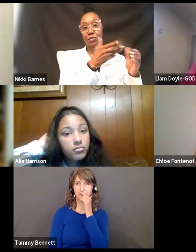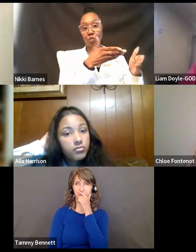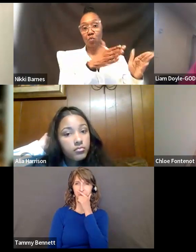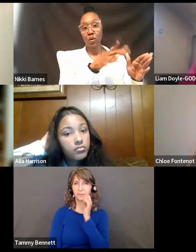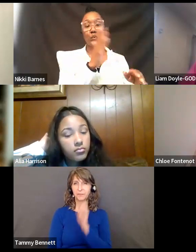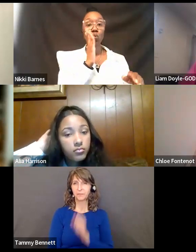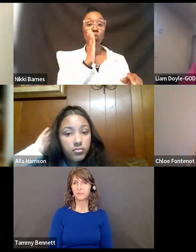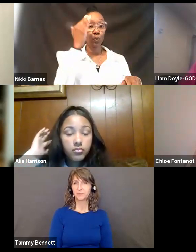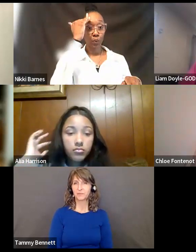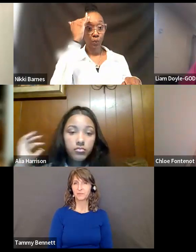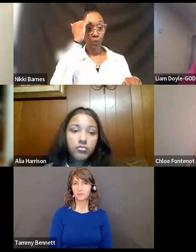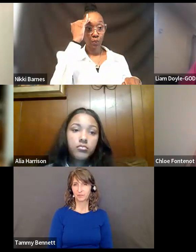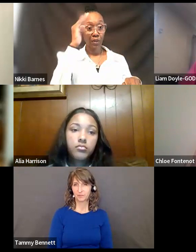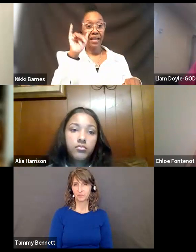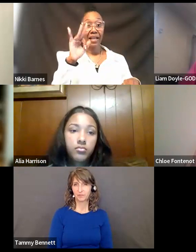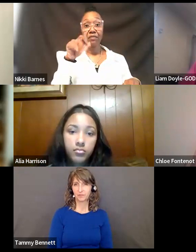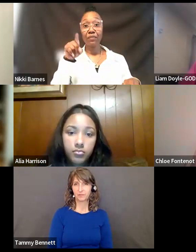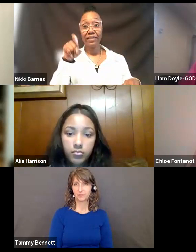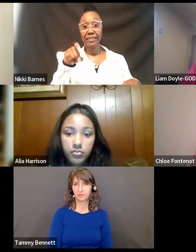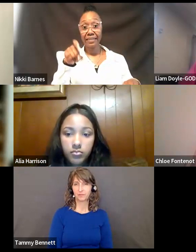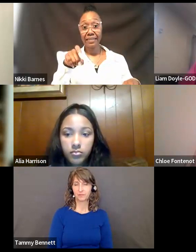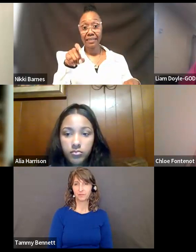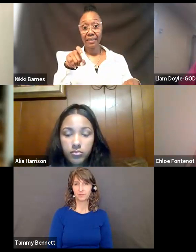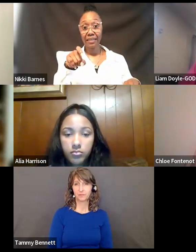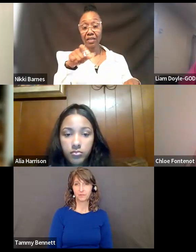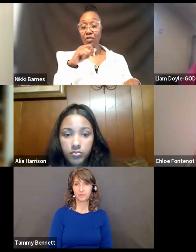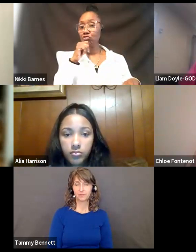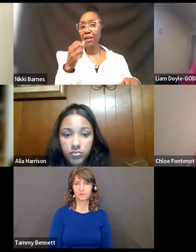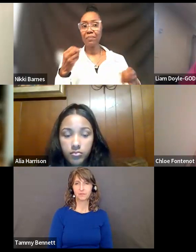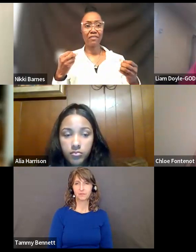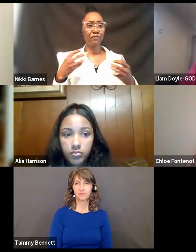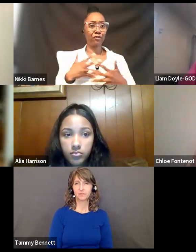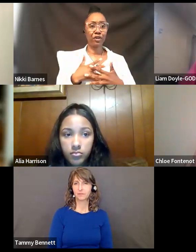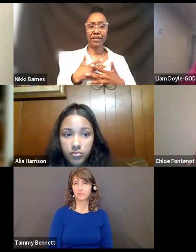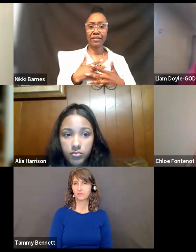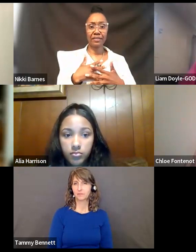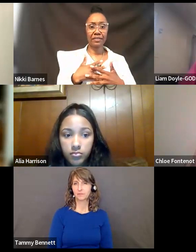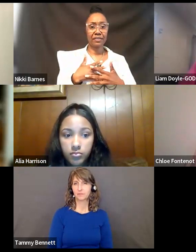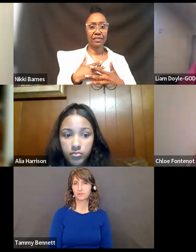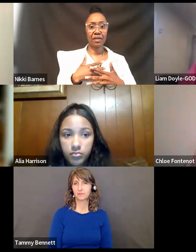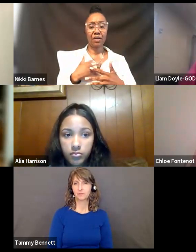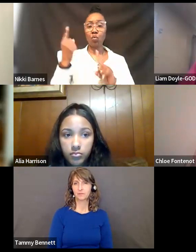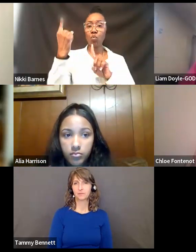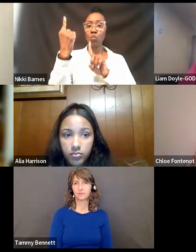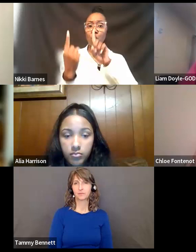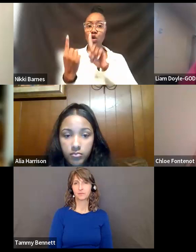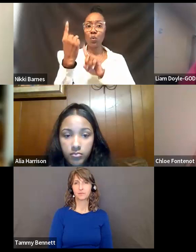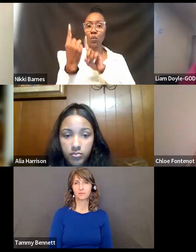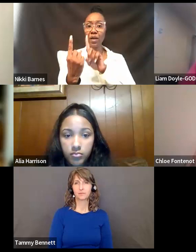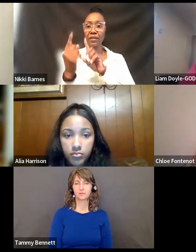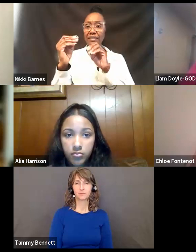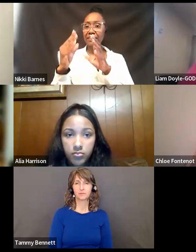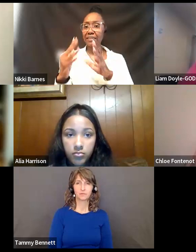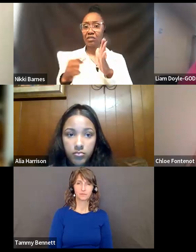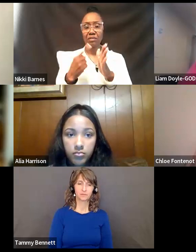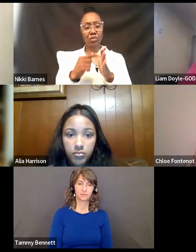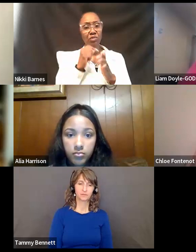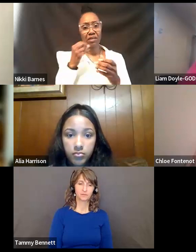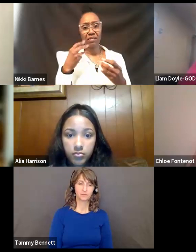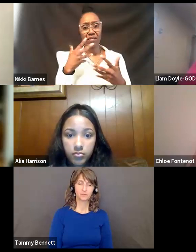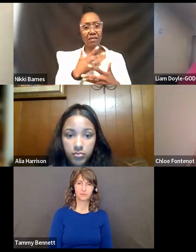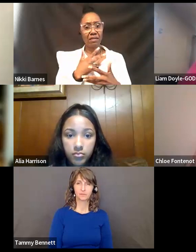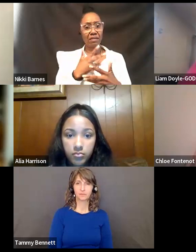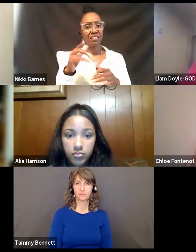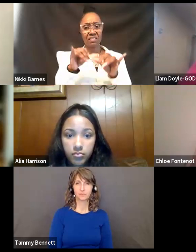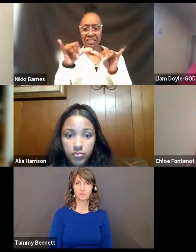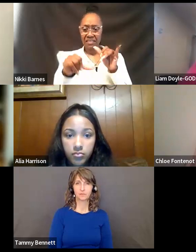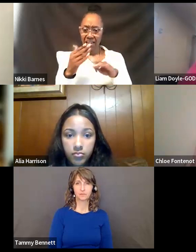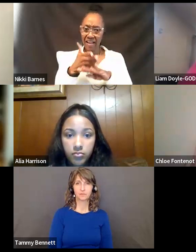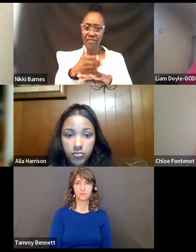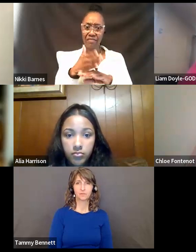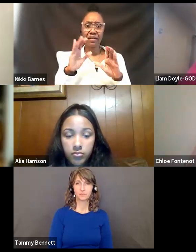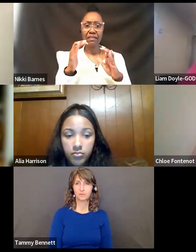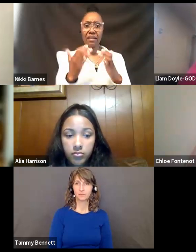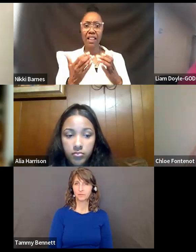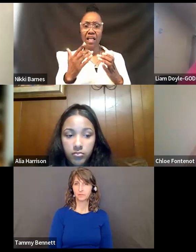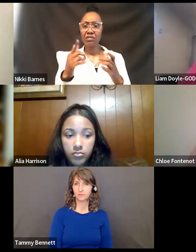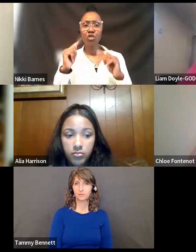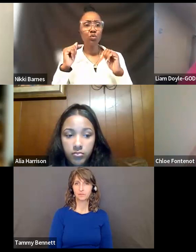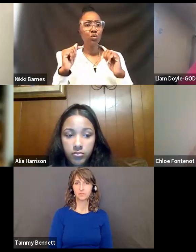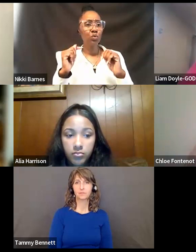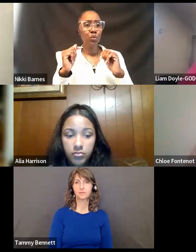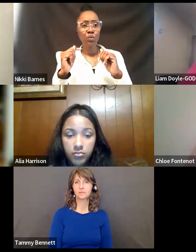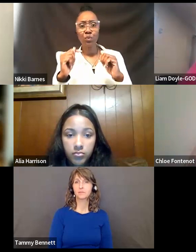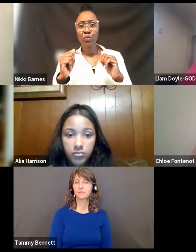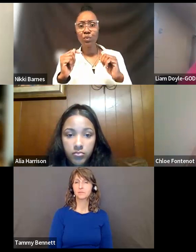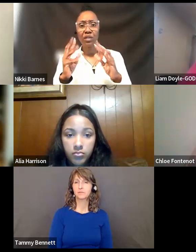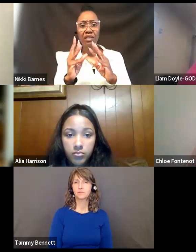And if you need and don't be afraid to . One on one with a teacher sometimes like say at the class, at the class, do a little tutor session Don't be afraid to do it.